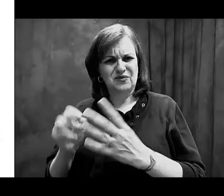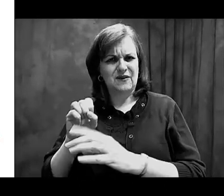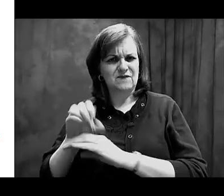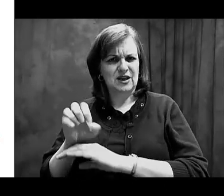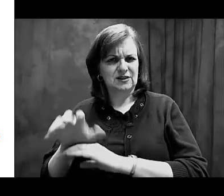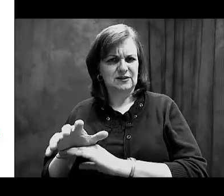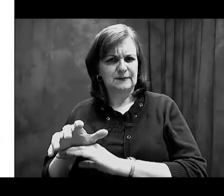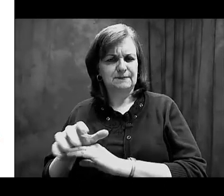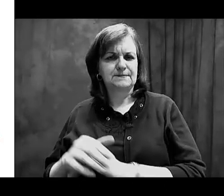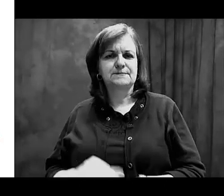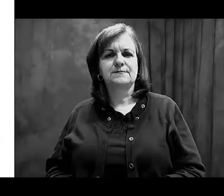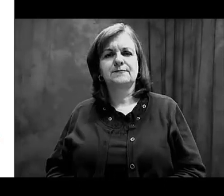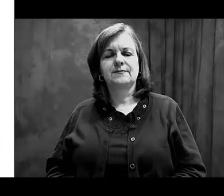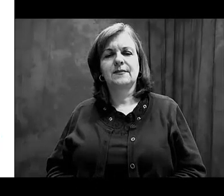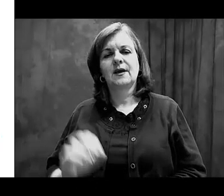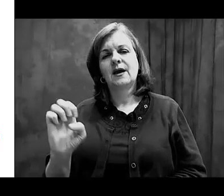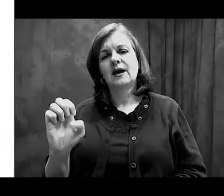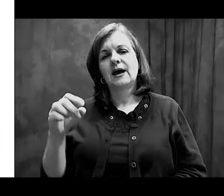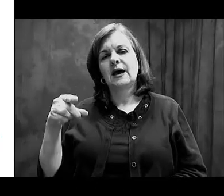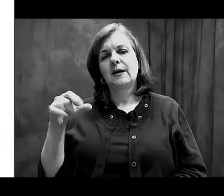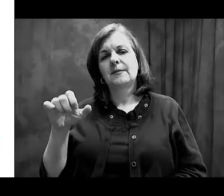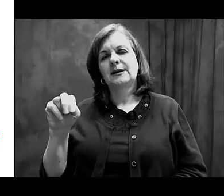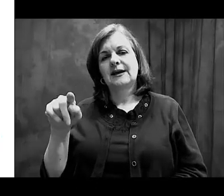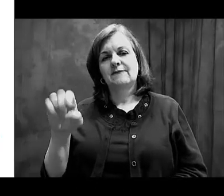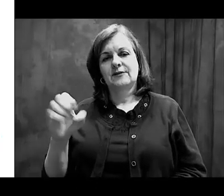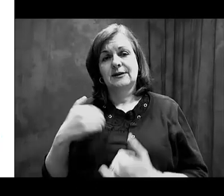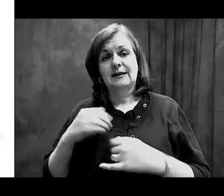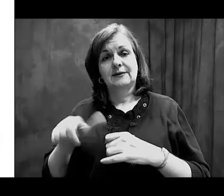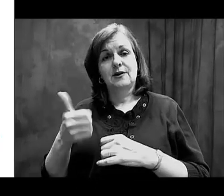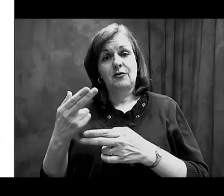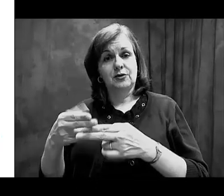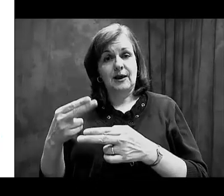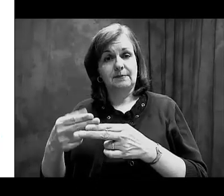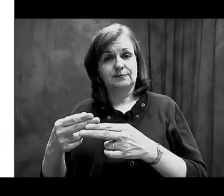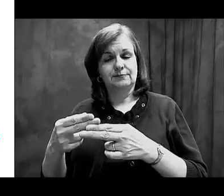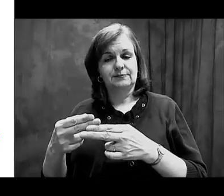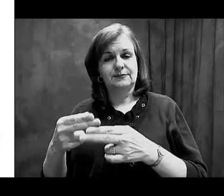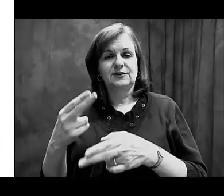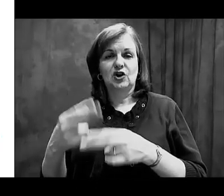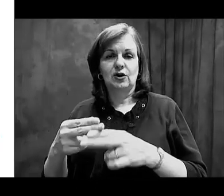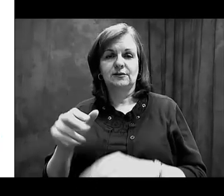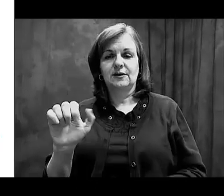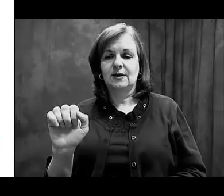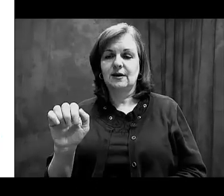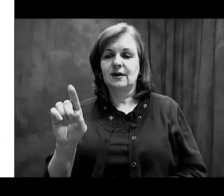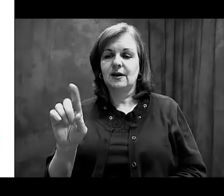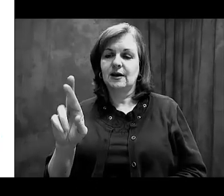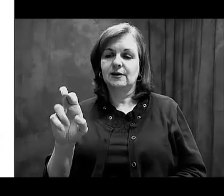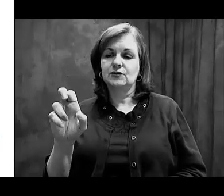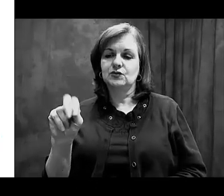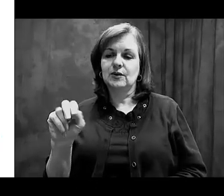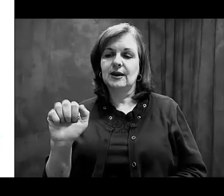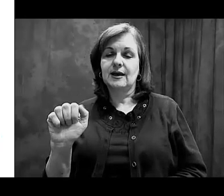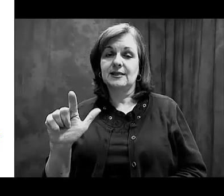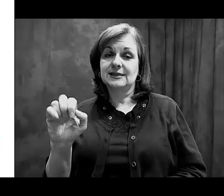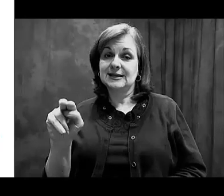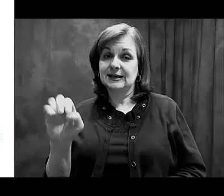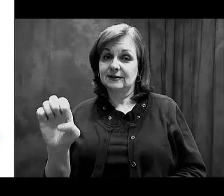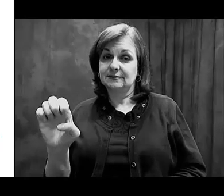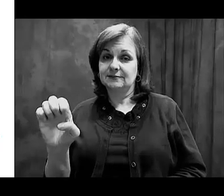the epinephrine also known as adrenaline